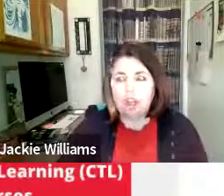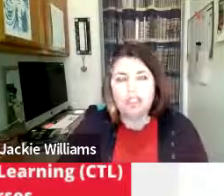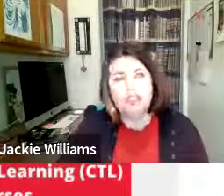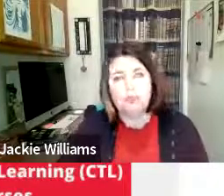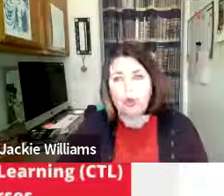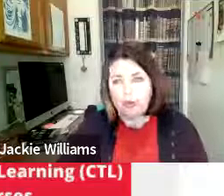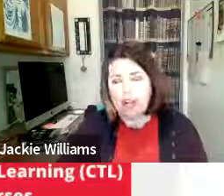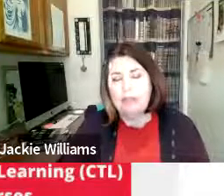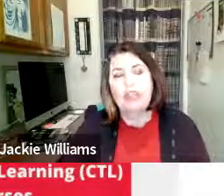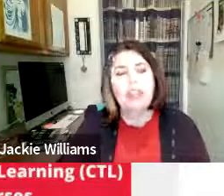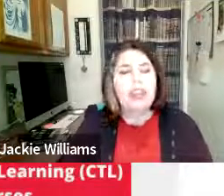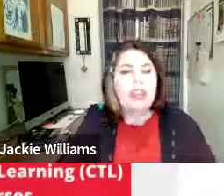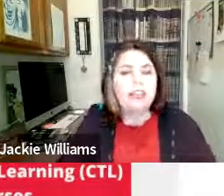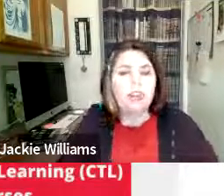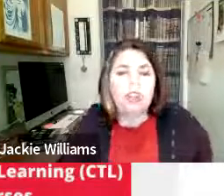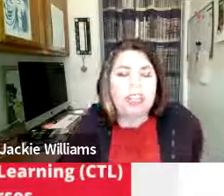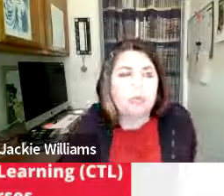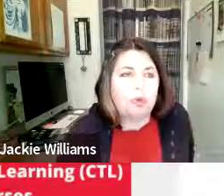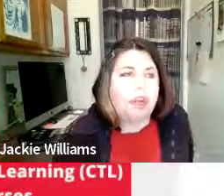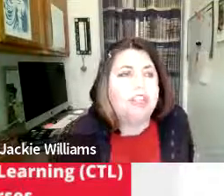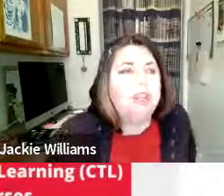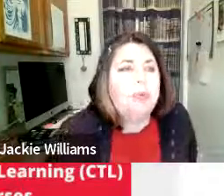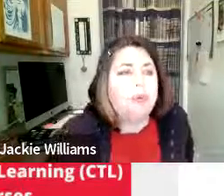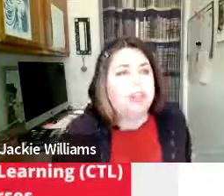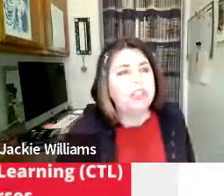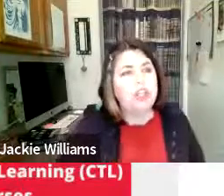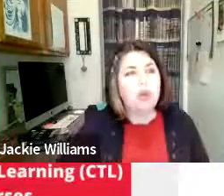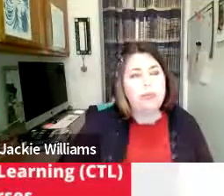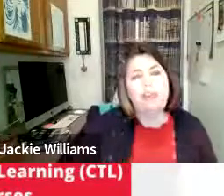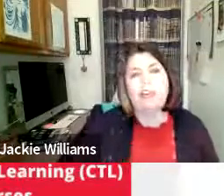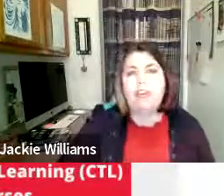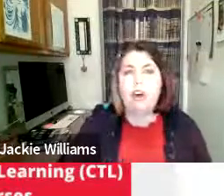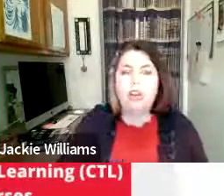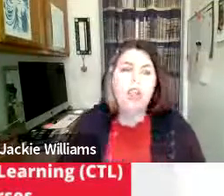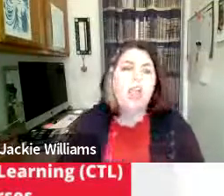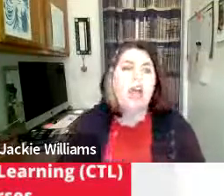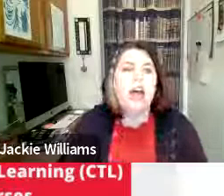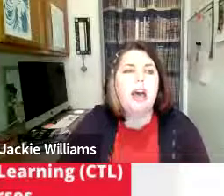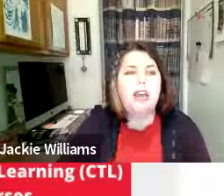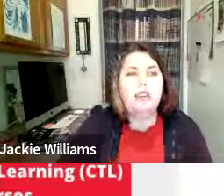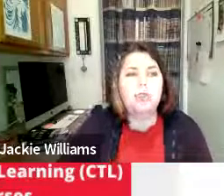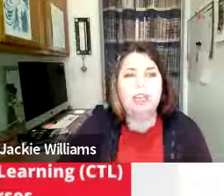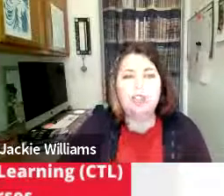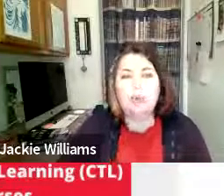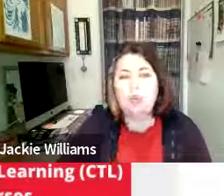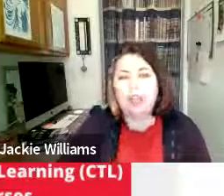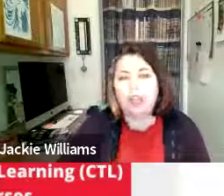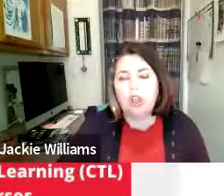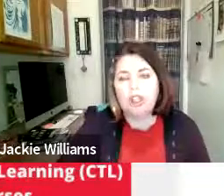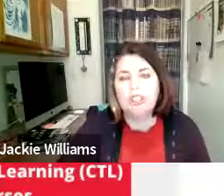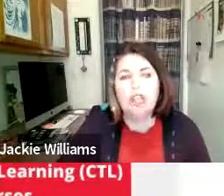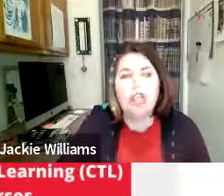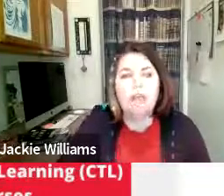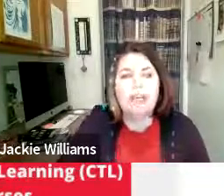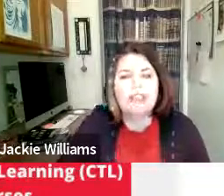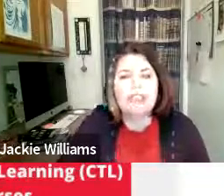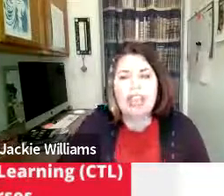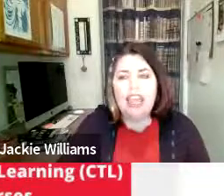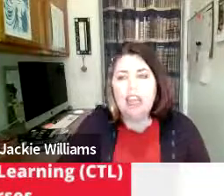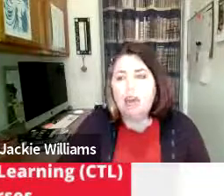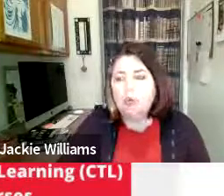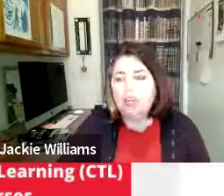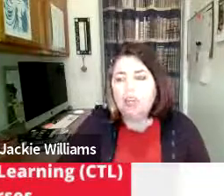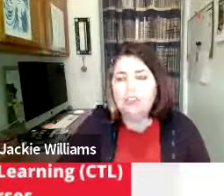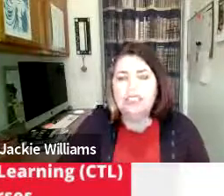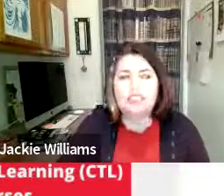launch this program as early as we wanted to. We were initially hoping for a fall 2021 launch, but instead, we're going to use this